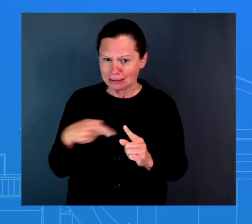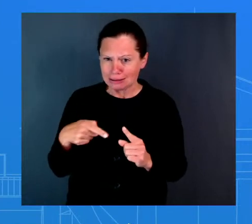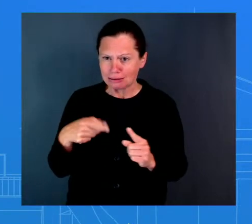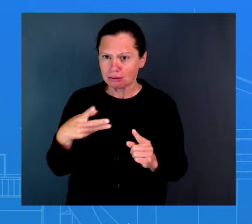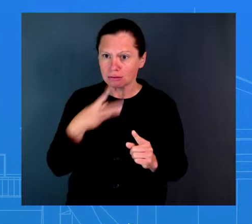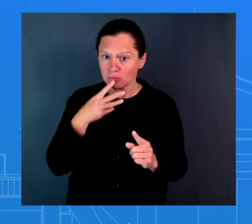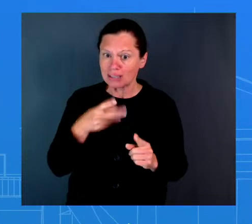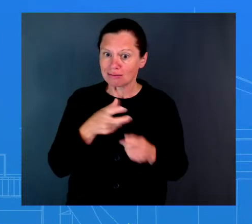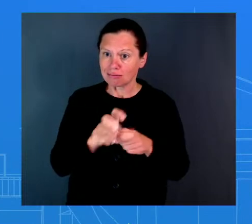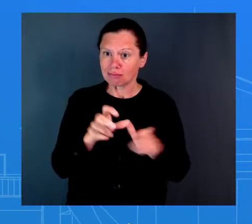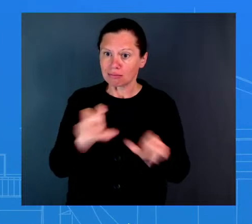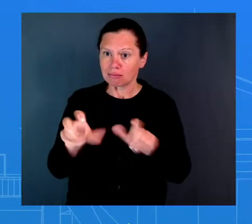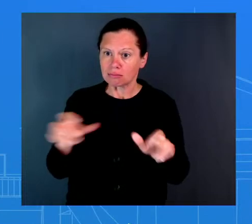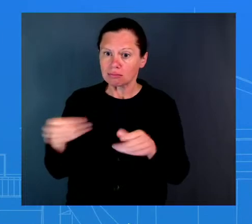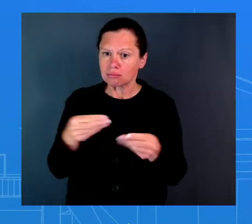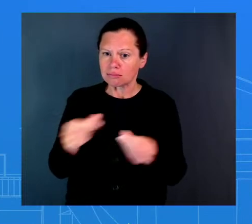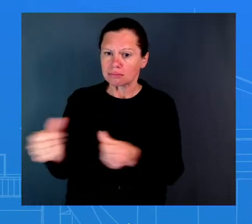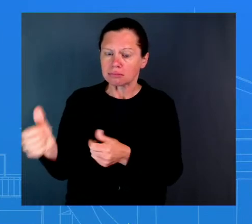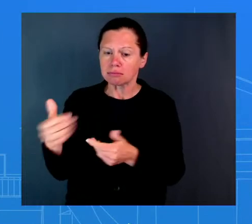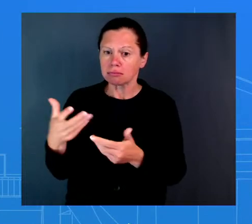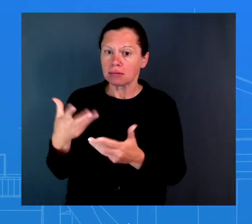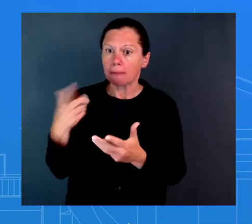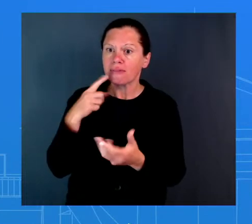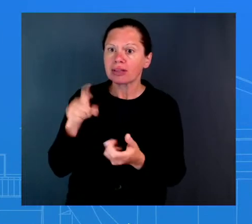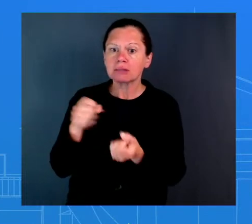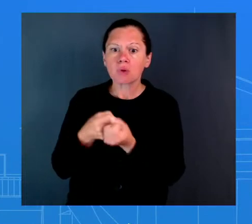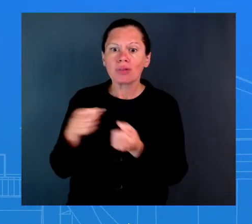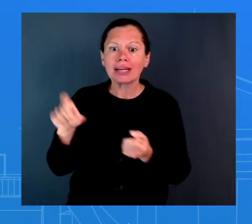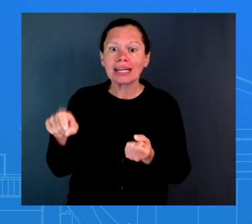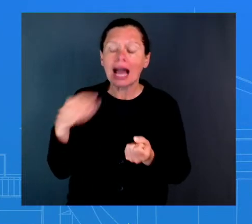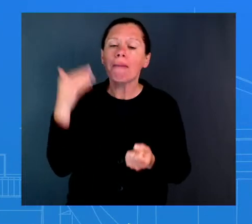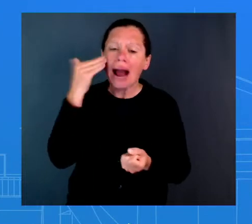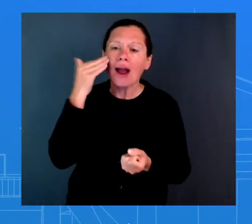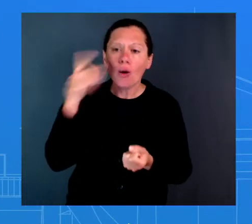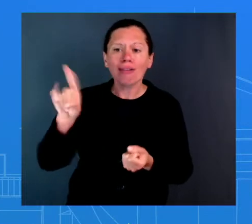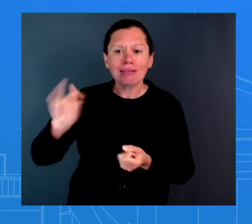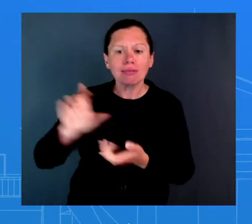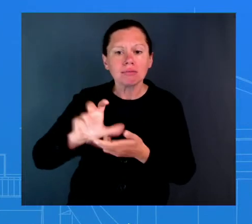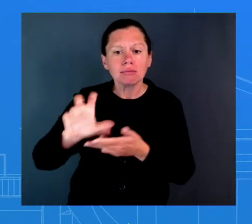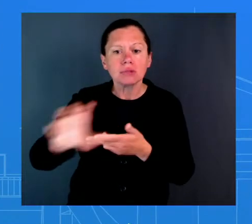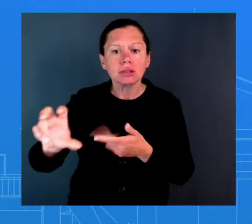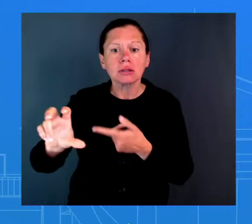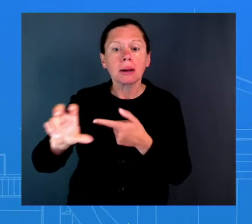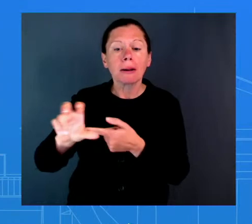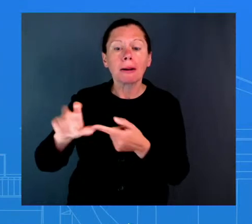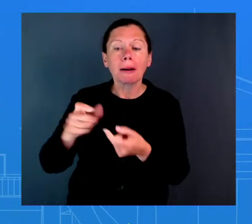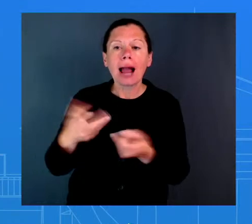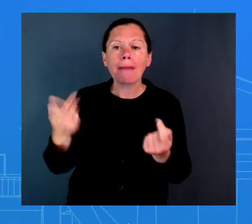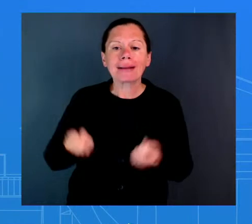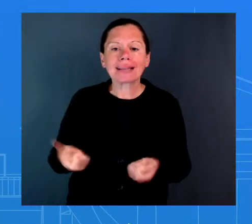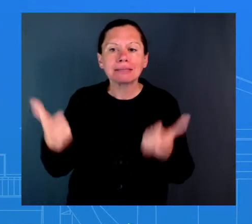They know how much was appropriated, obviously; they don't know how much has been spent thus far. Do you have a general figure you can give us?